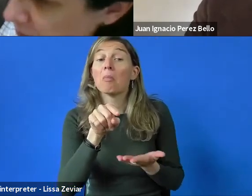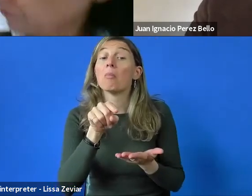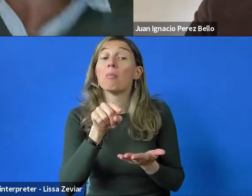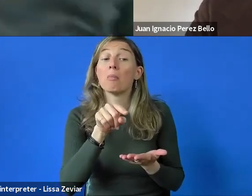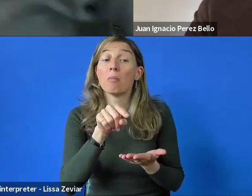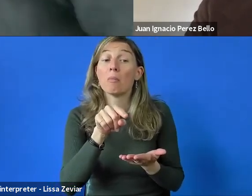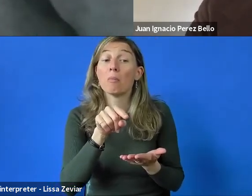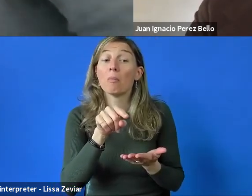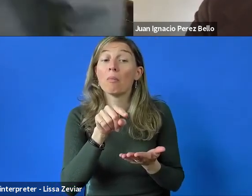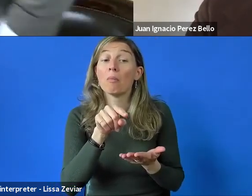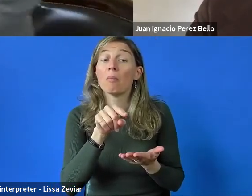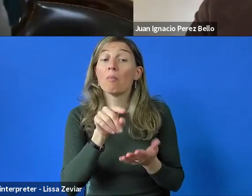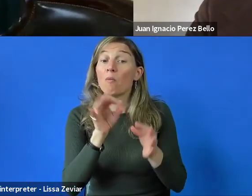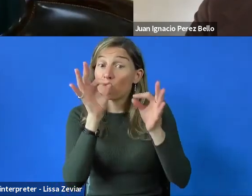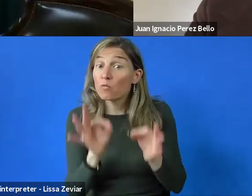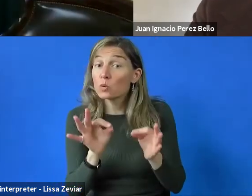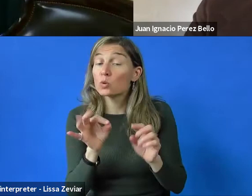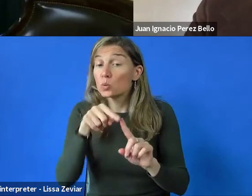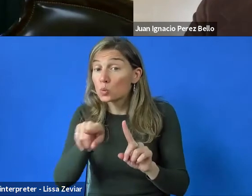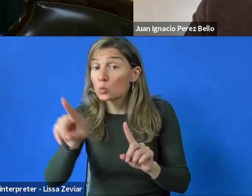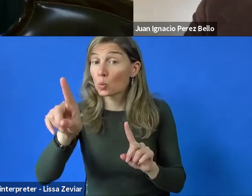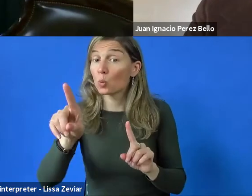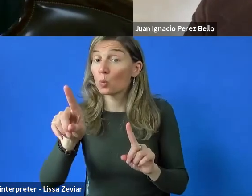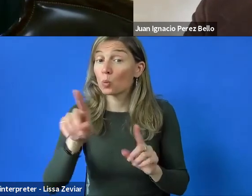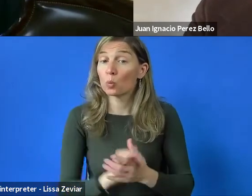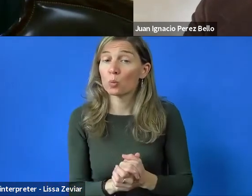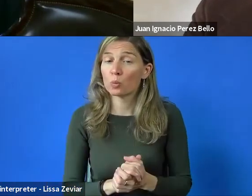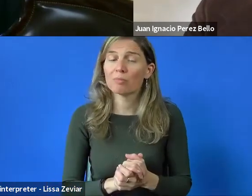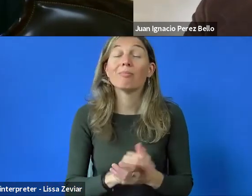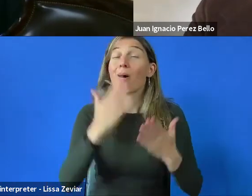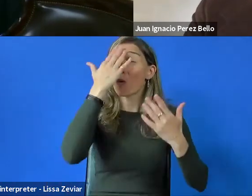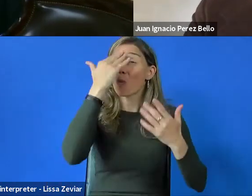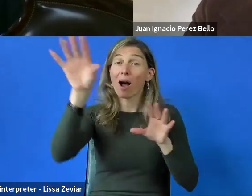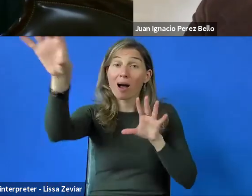Sometimes it is difficult to access this data on the official websites